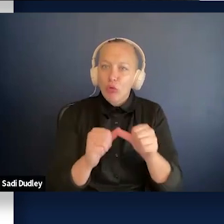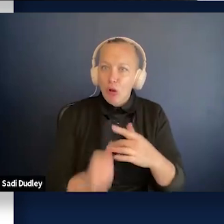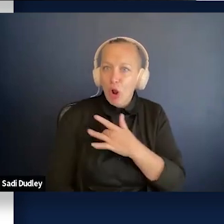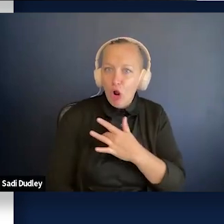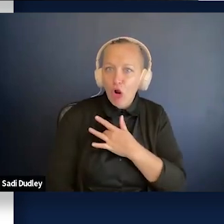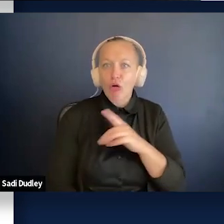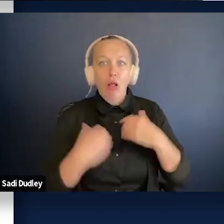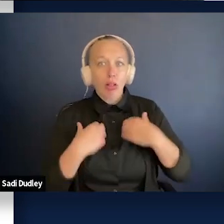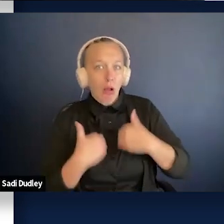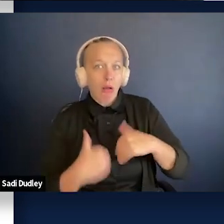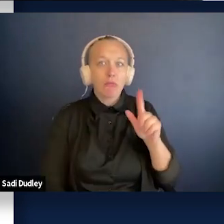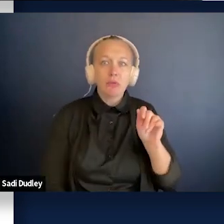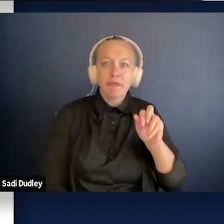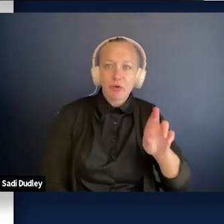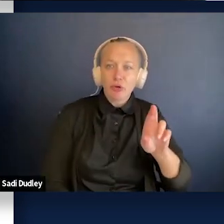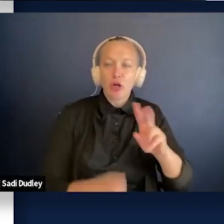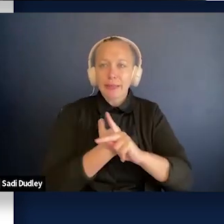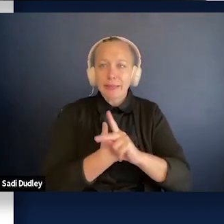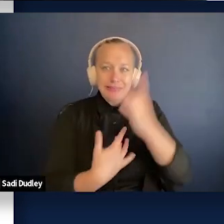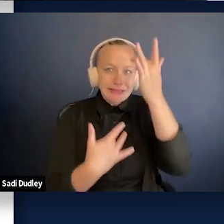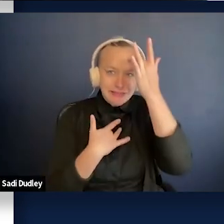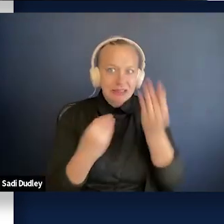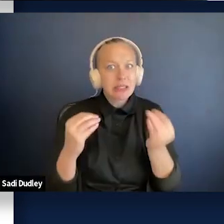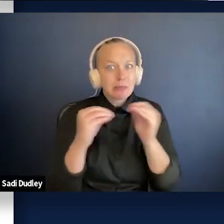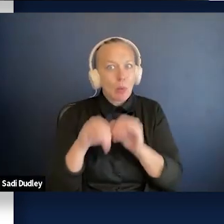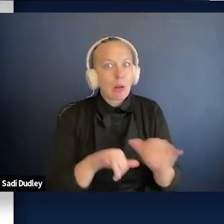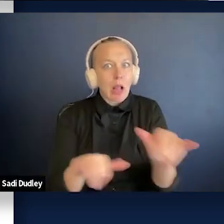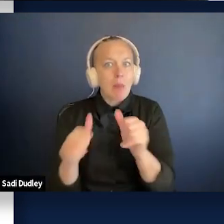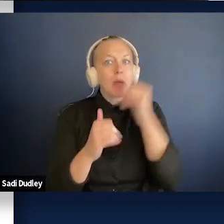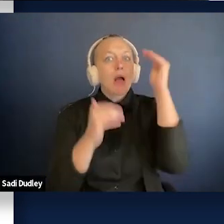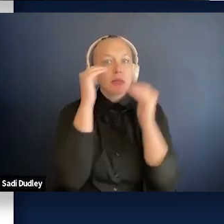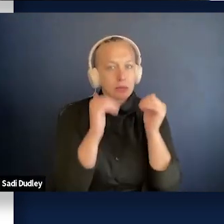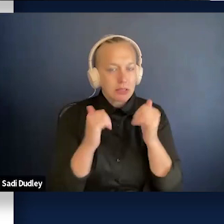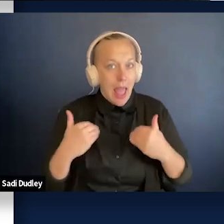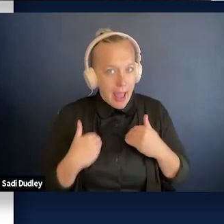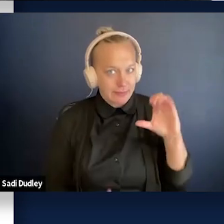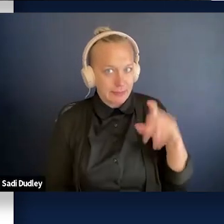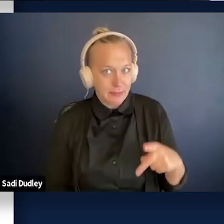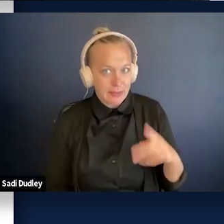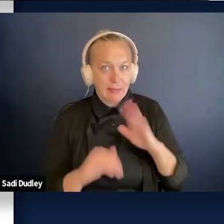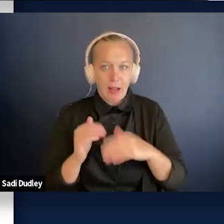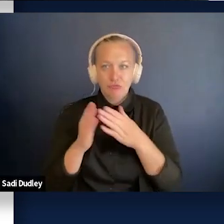Now, CP and other pediatric onset disabilities are not explicitly stated as a risk condition.